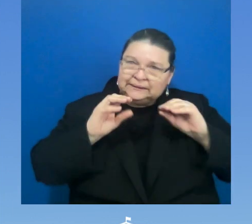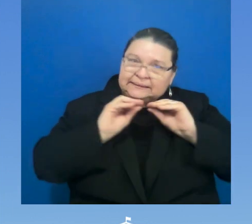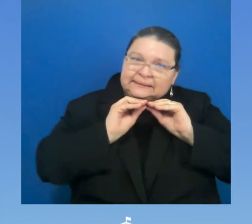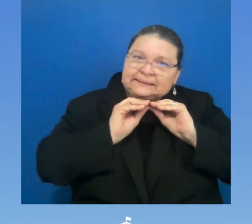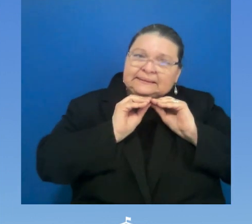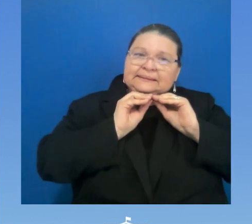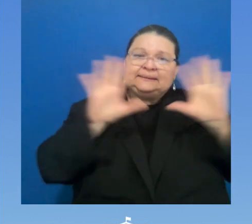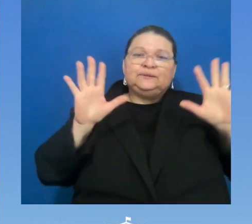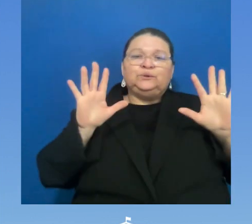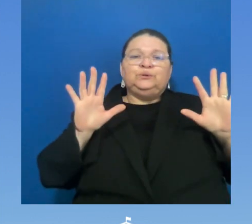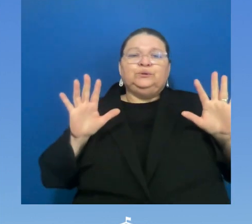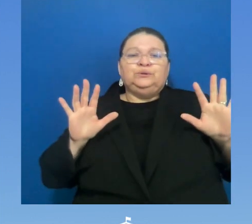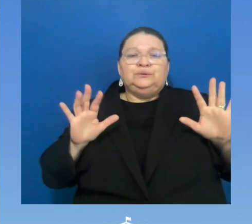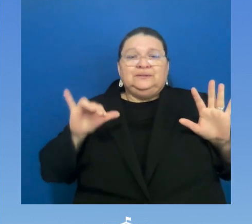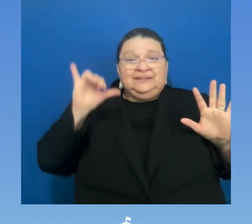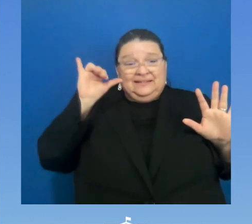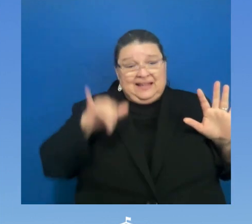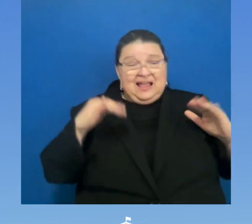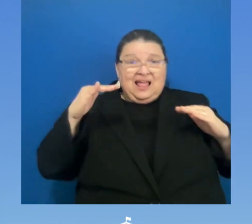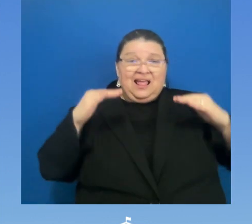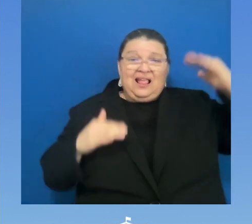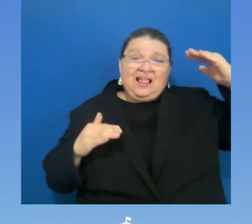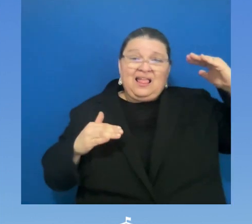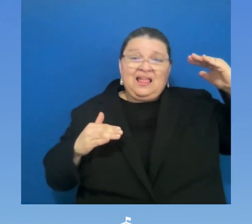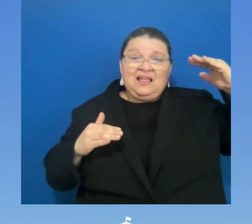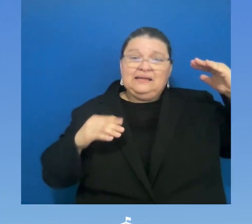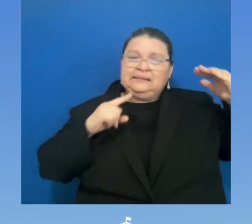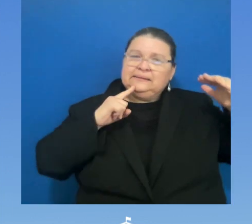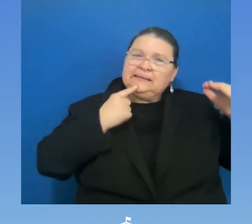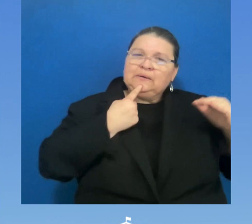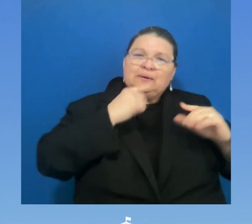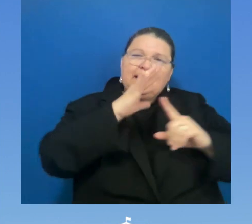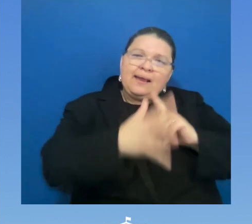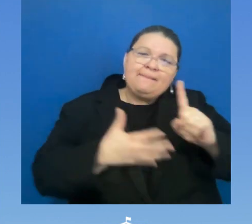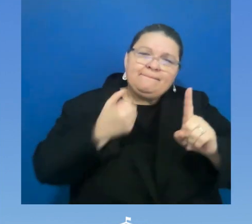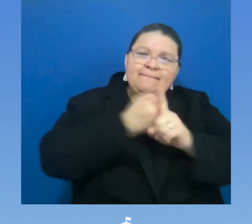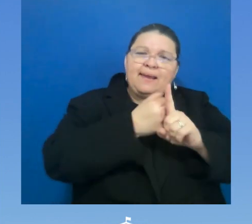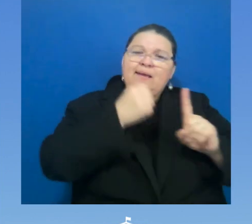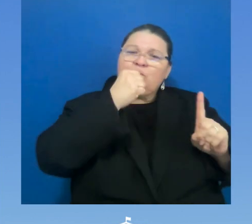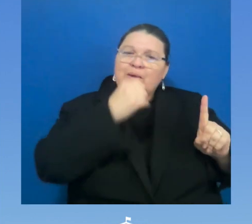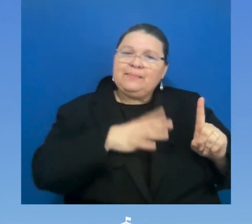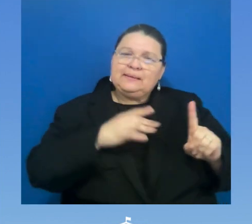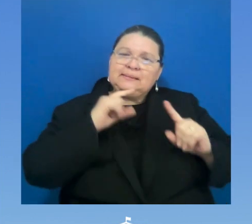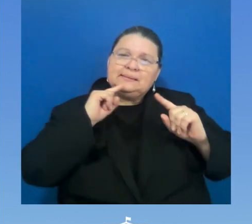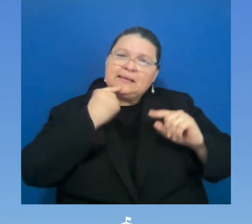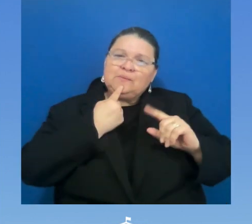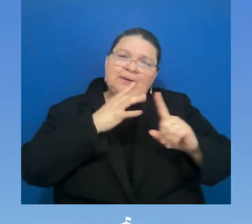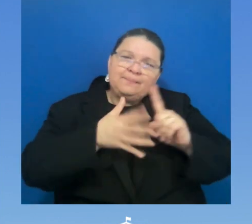has on women and their families. Sense add up to dollars and persistent pay gaps.